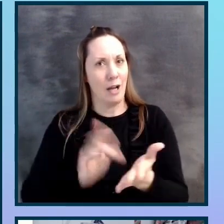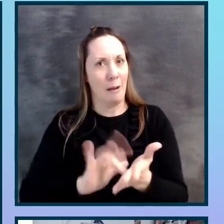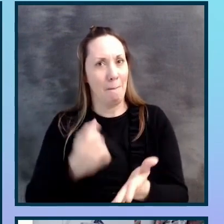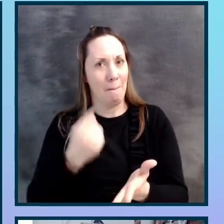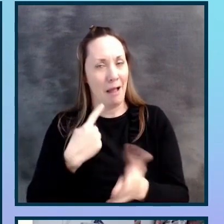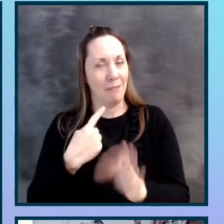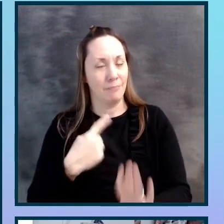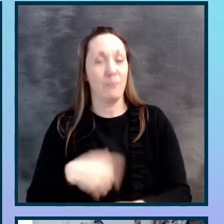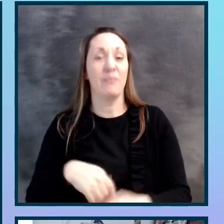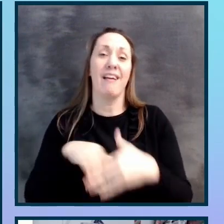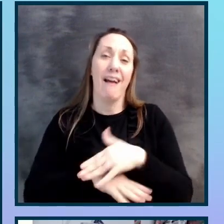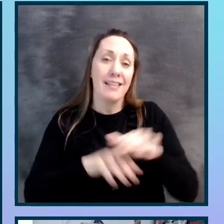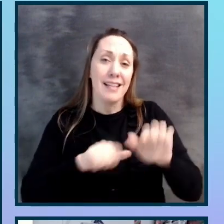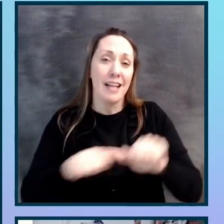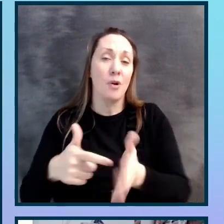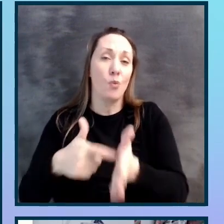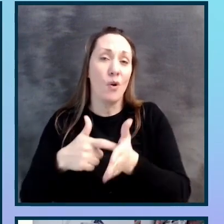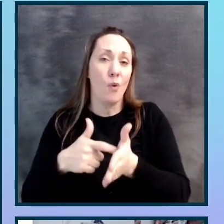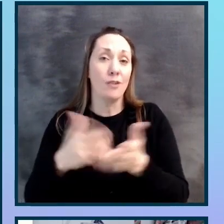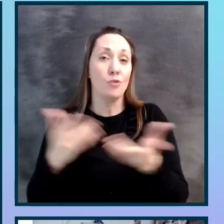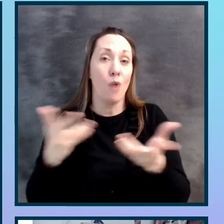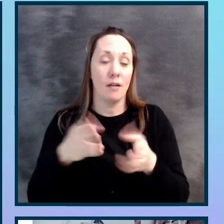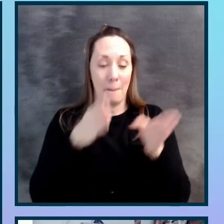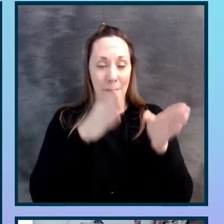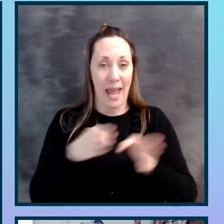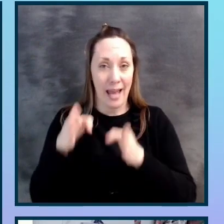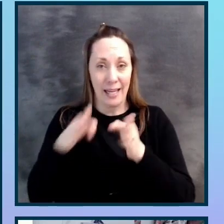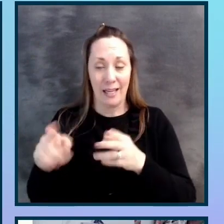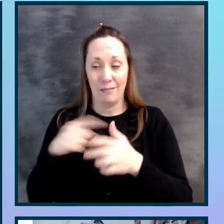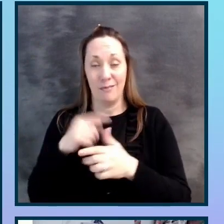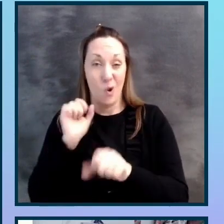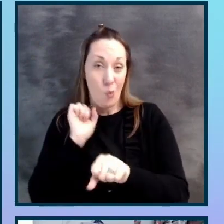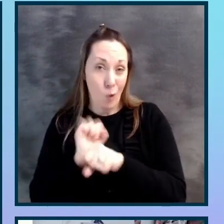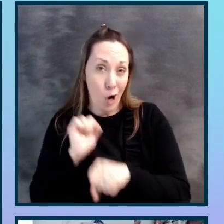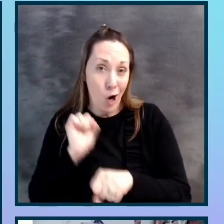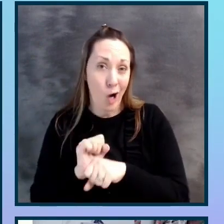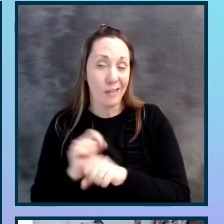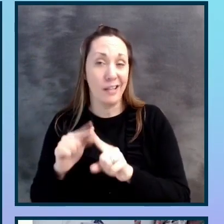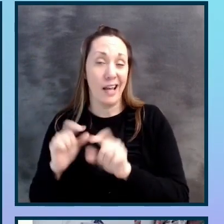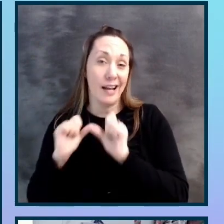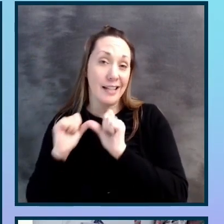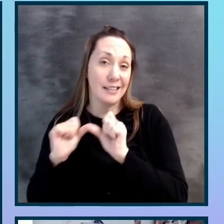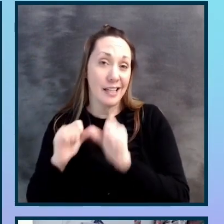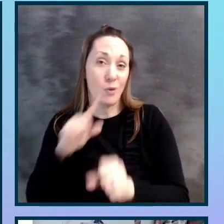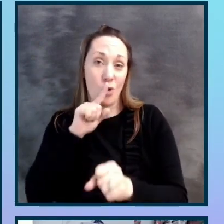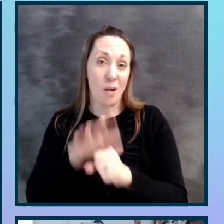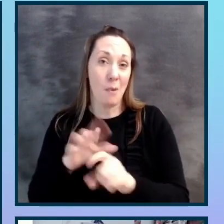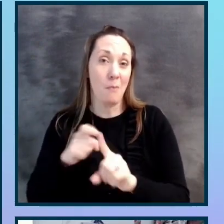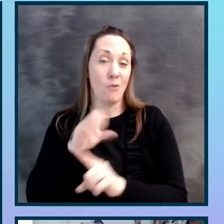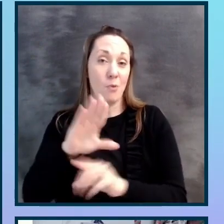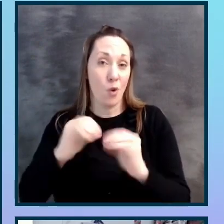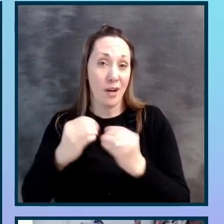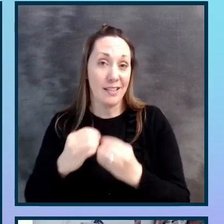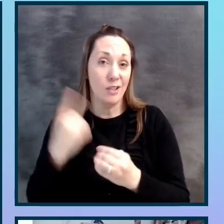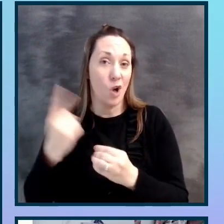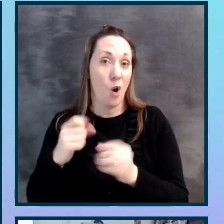Accessibility requires planning, work, and a continual commitment from your organization to keep on top of it.